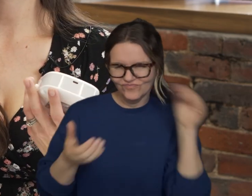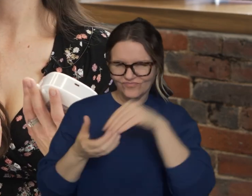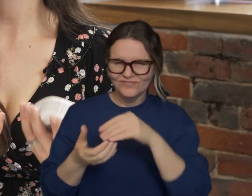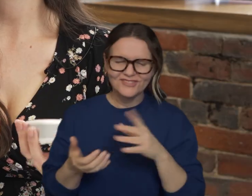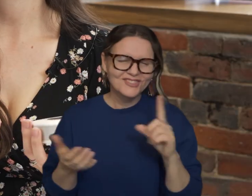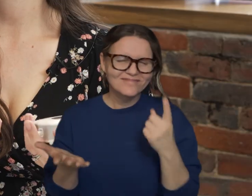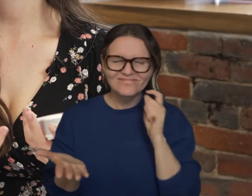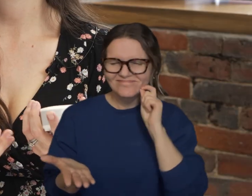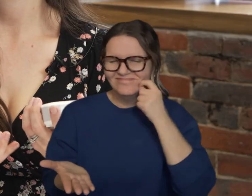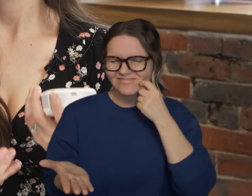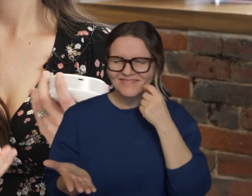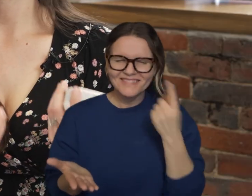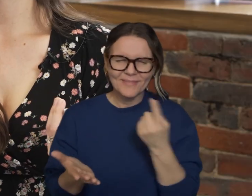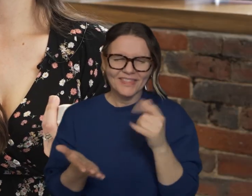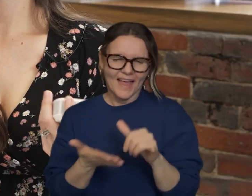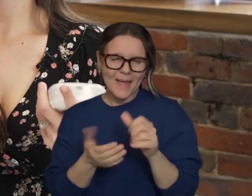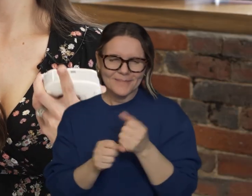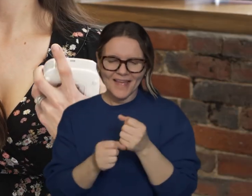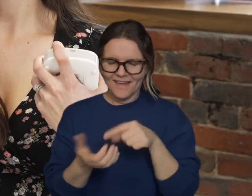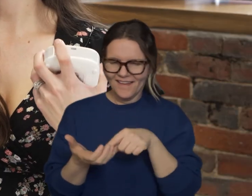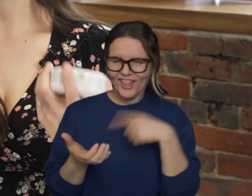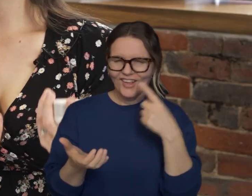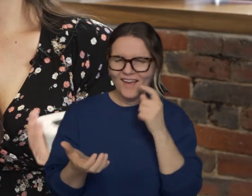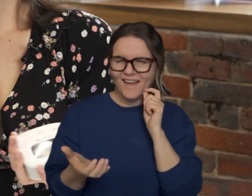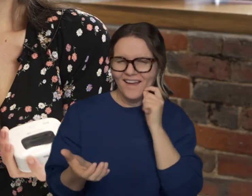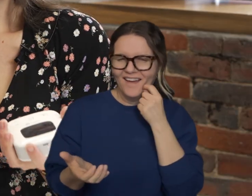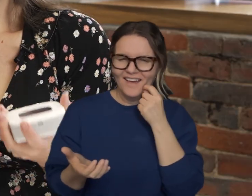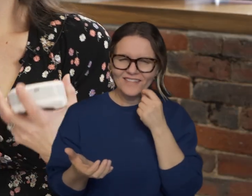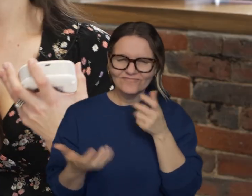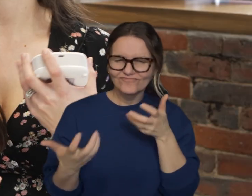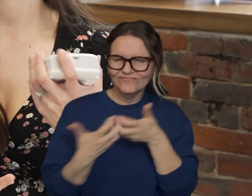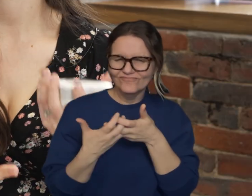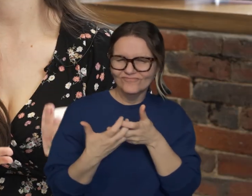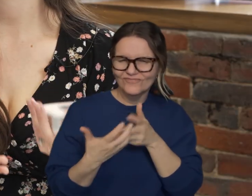something that just can make the pump a little bit more attractive to you or if you want it to